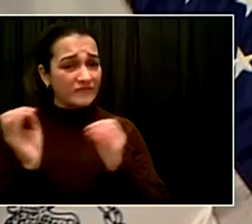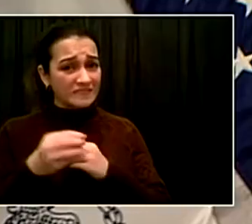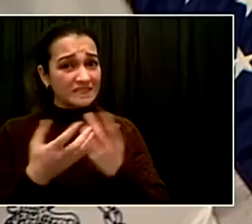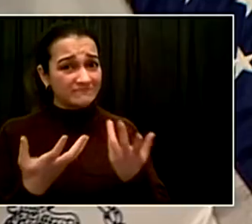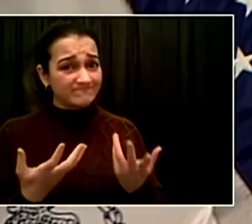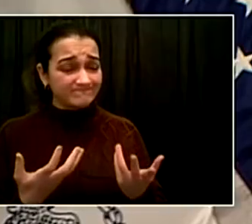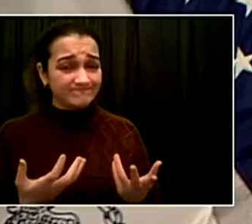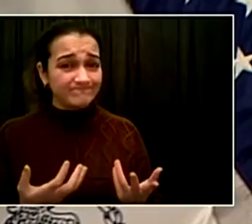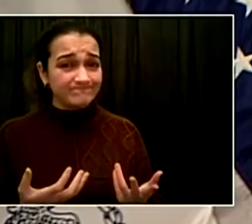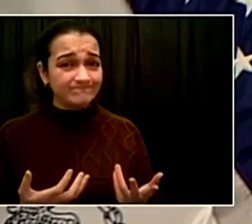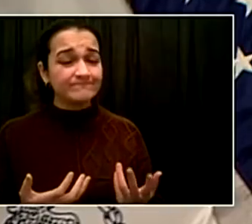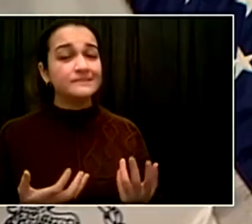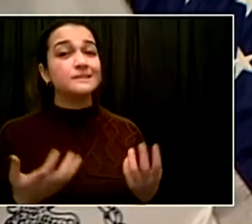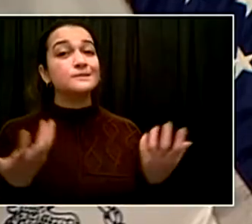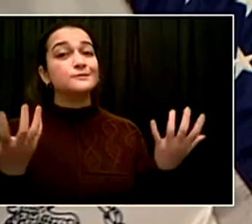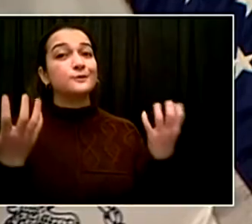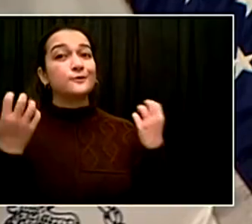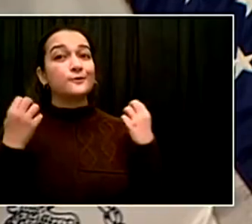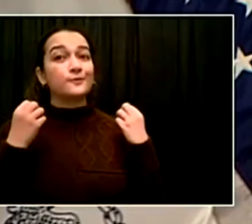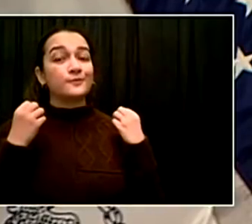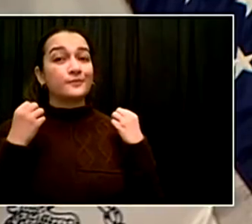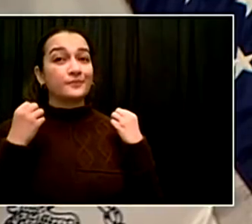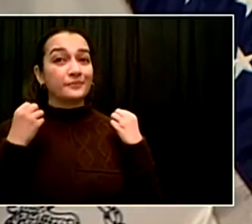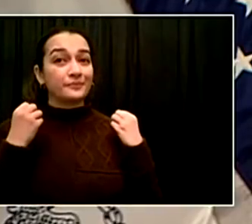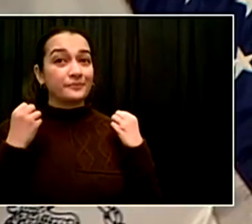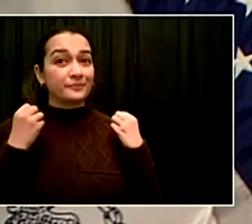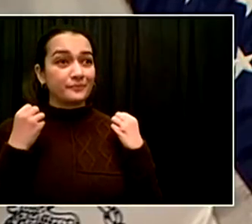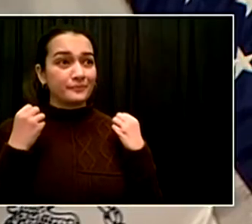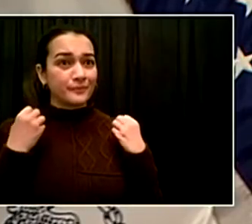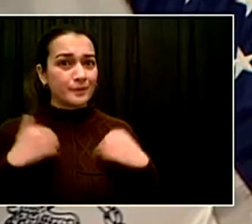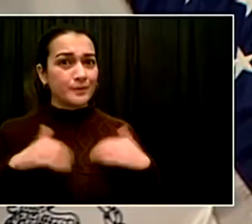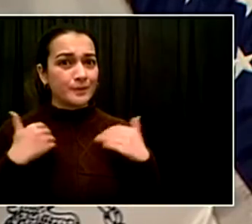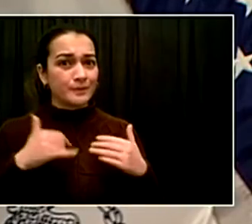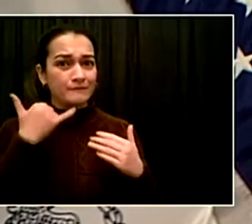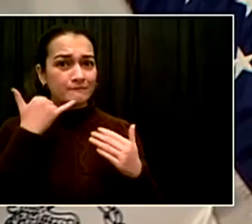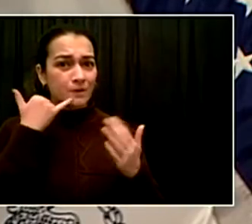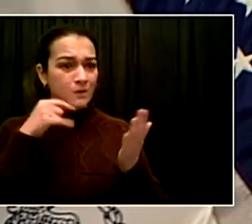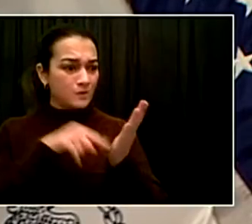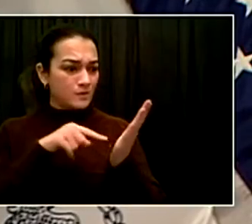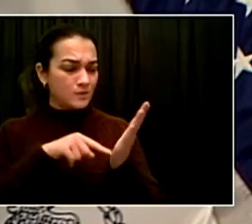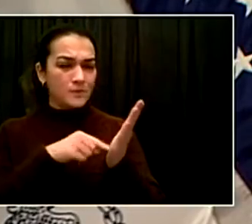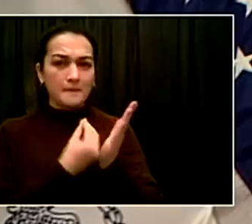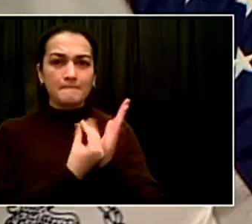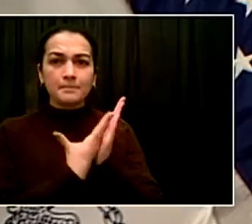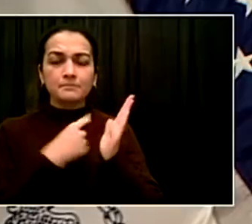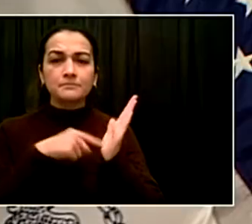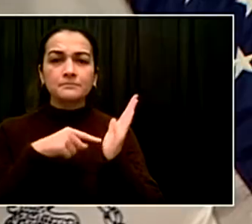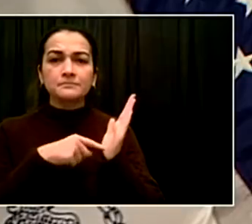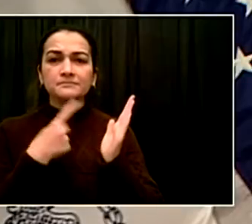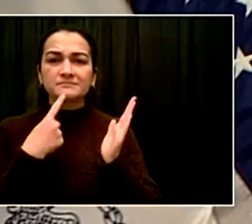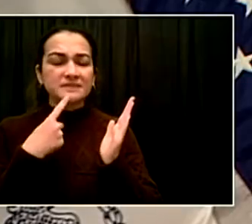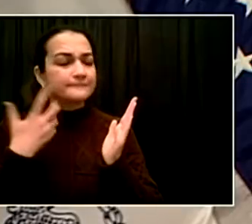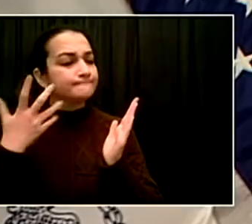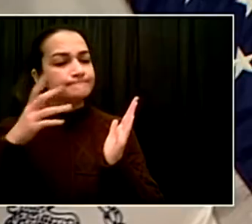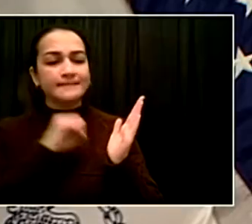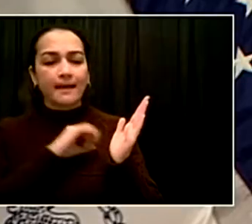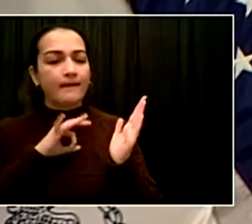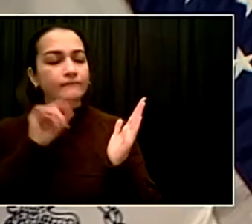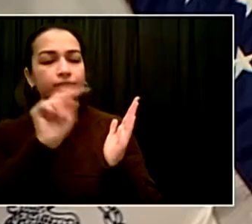AS YOU KNOW, THERE IS NO WORK